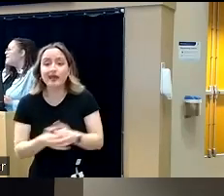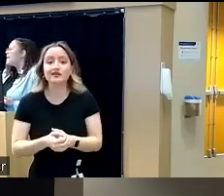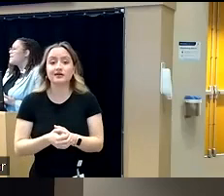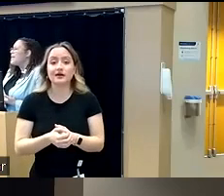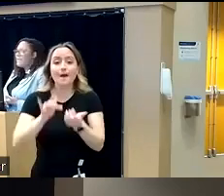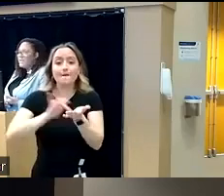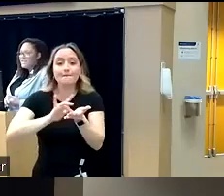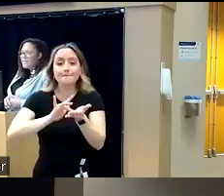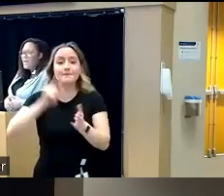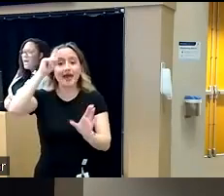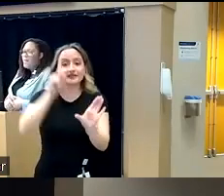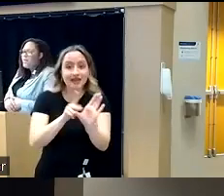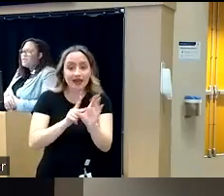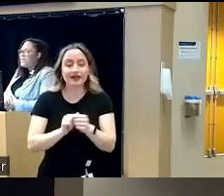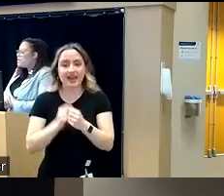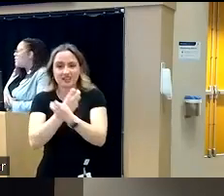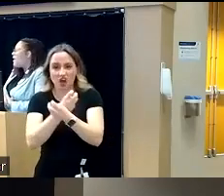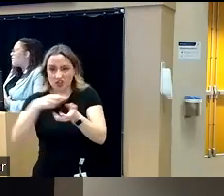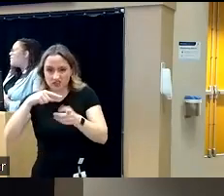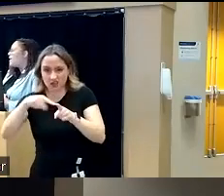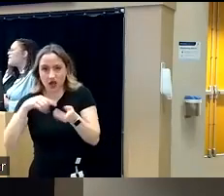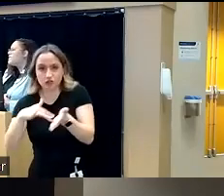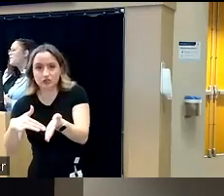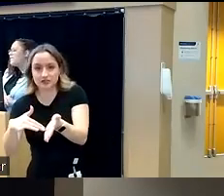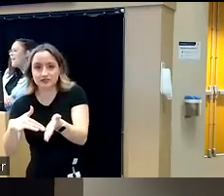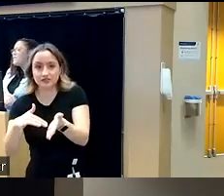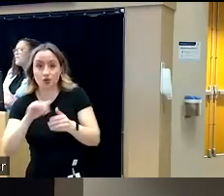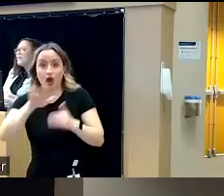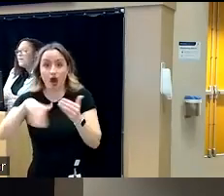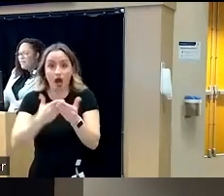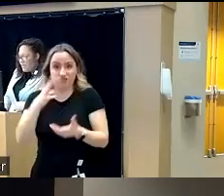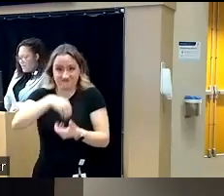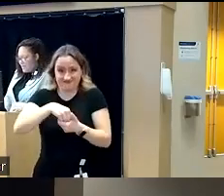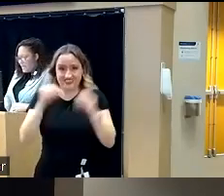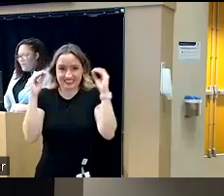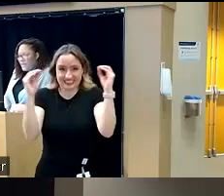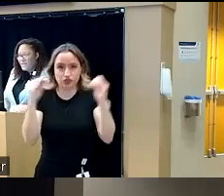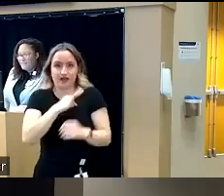and toxicologists who contribute to our our teaching faculty for the fellowship